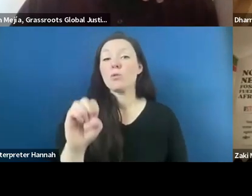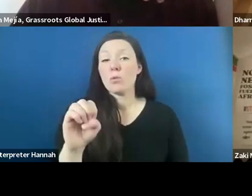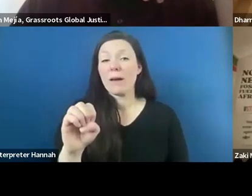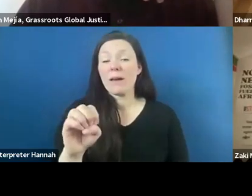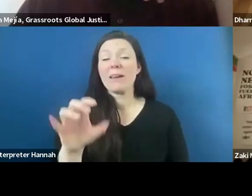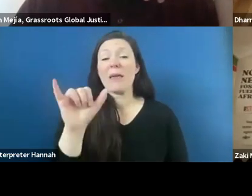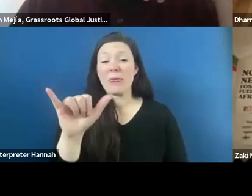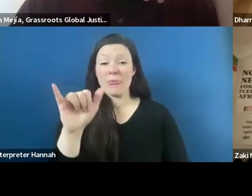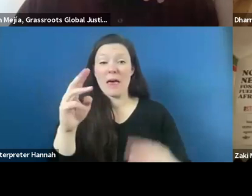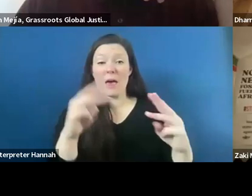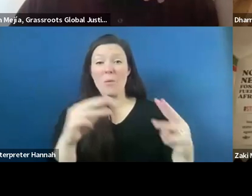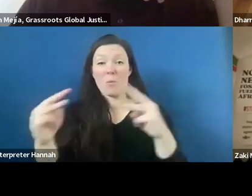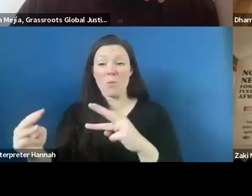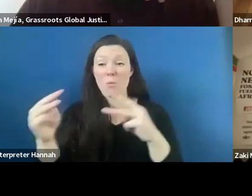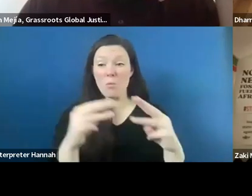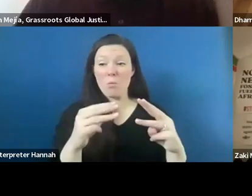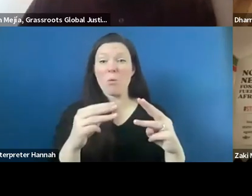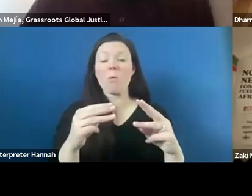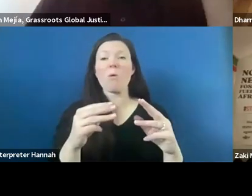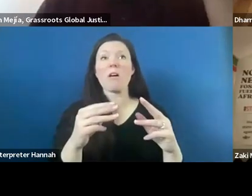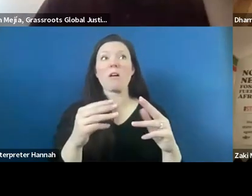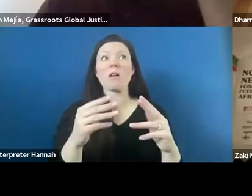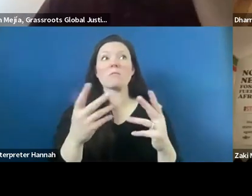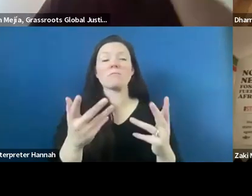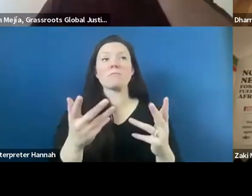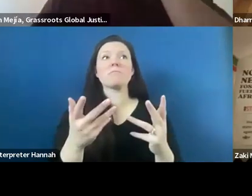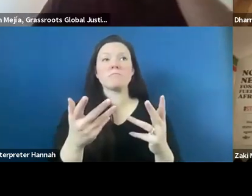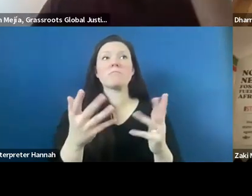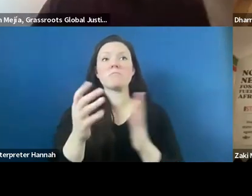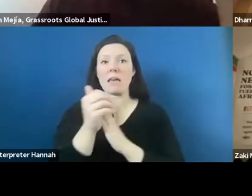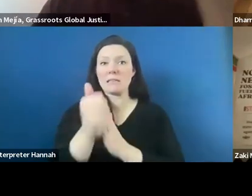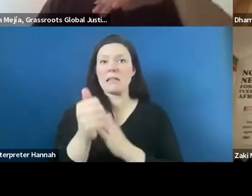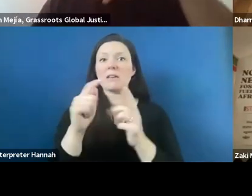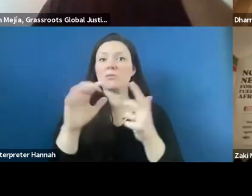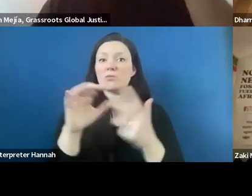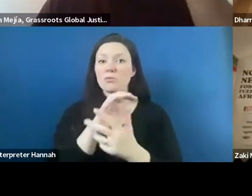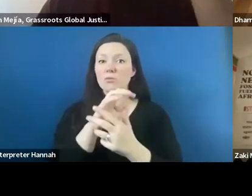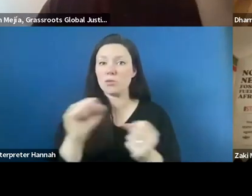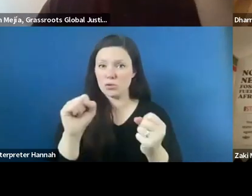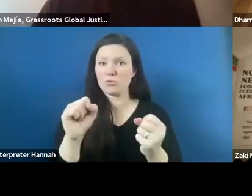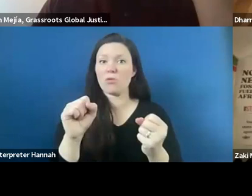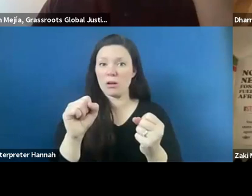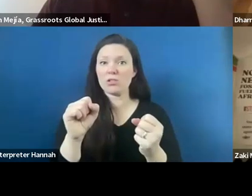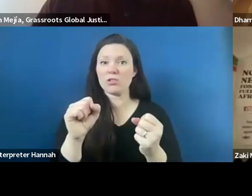has, of course, led to the destruction of vast areas of land